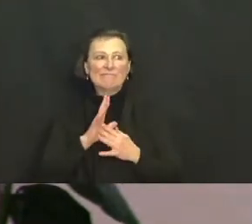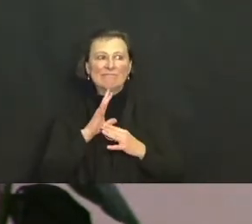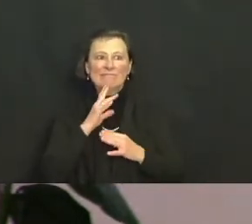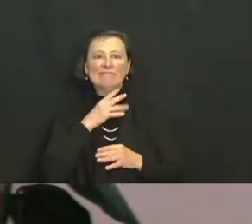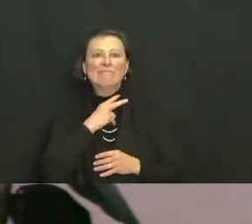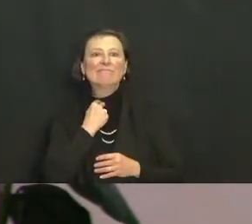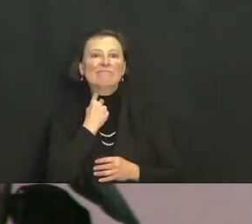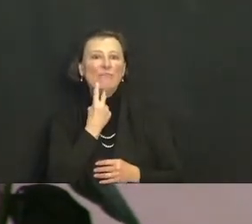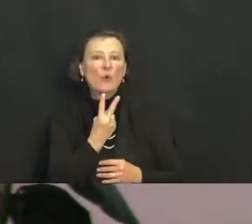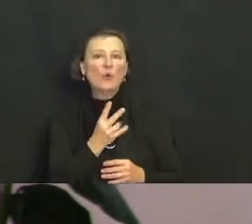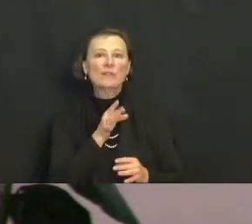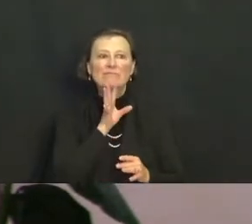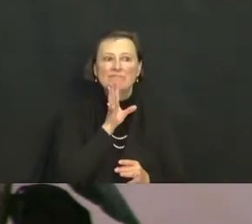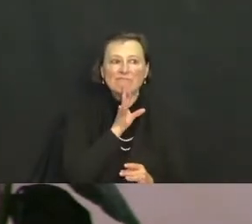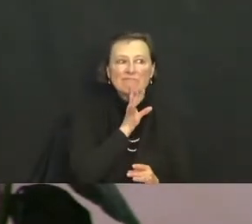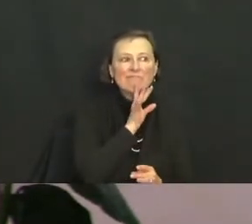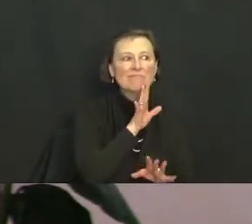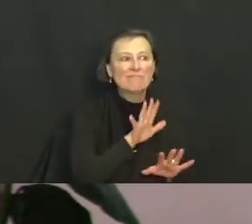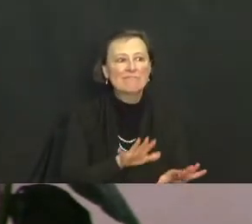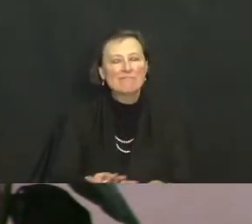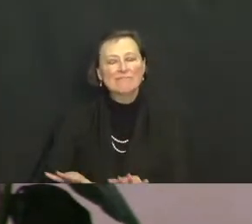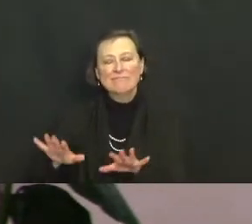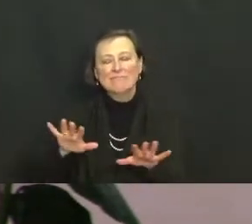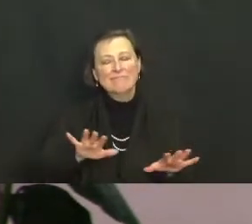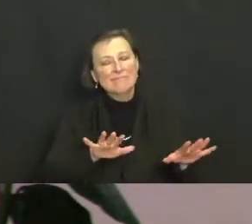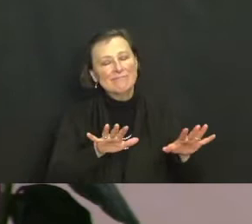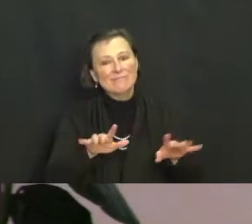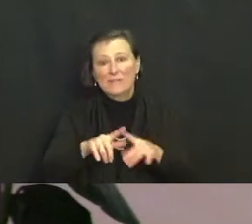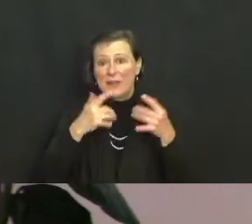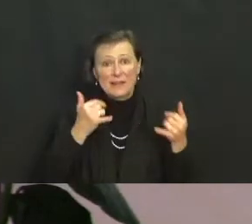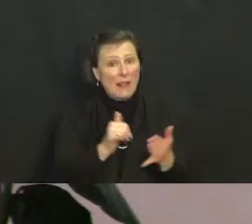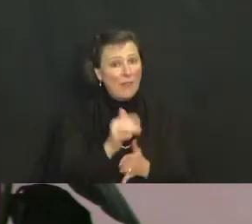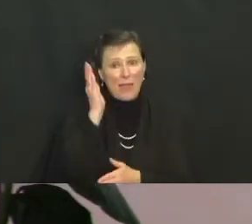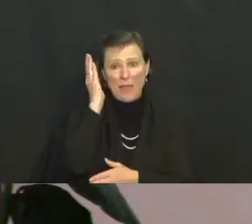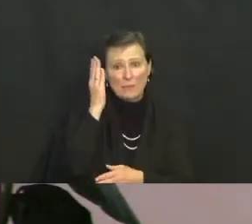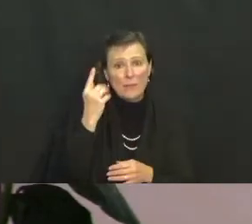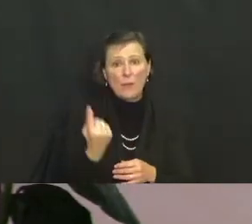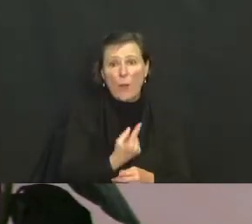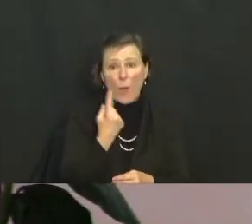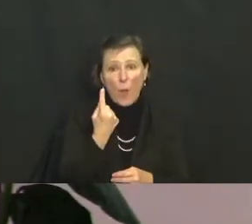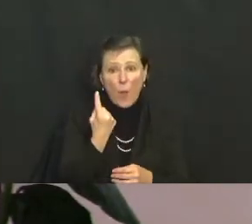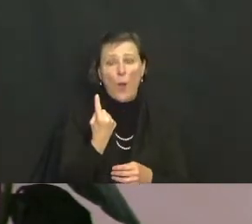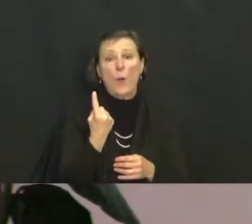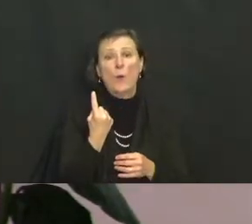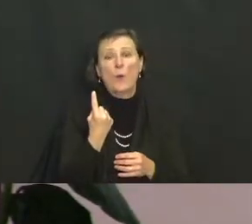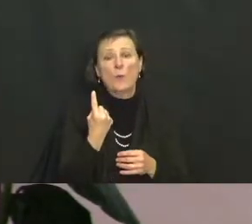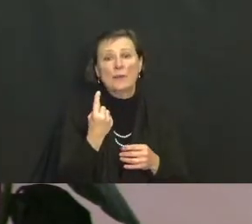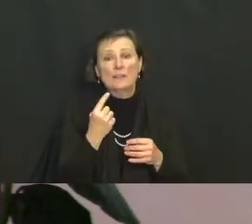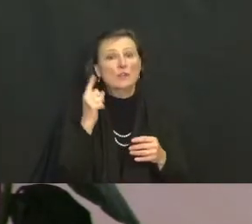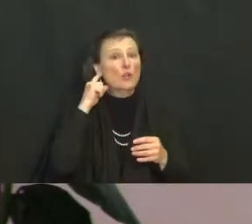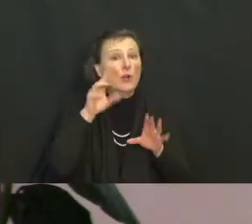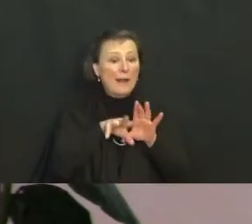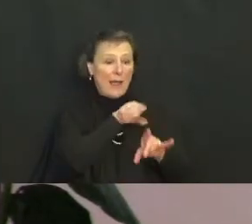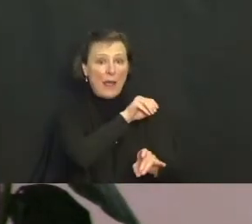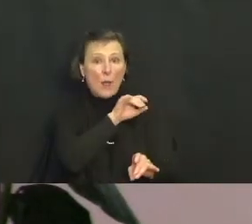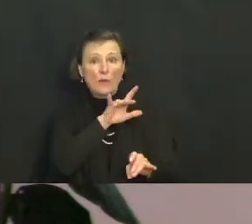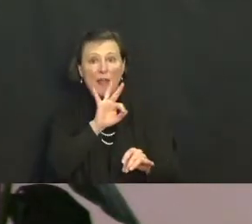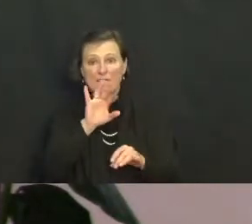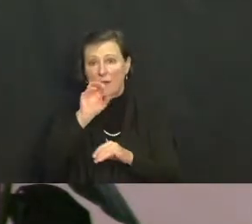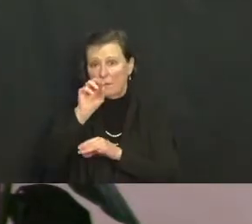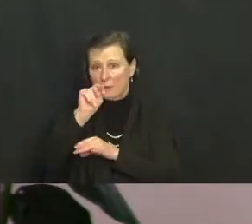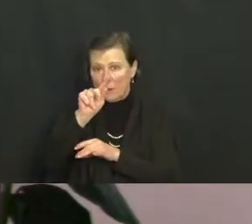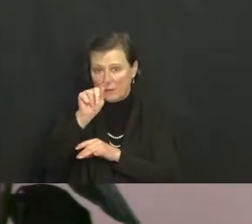But, this speech now is almost always heard out of the context of King's fuller vision